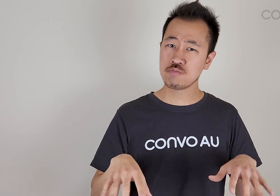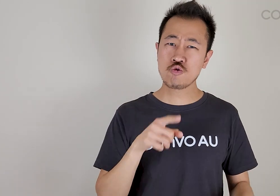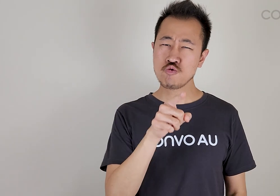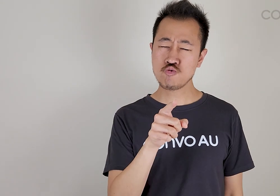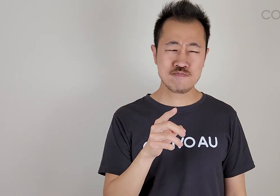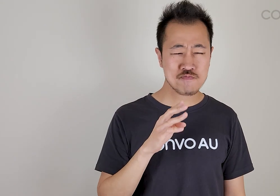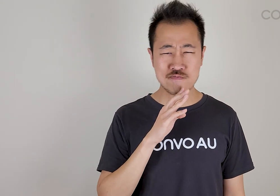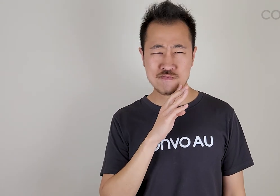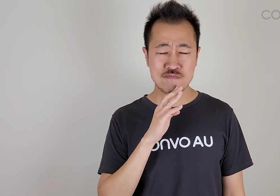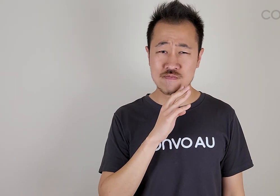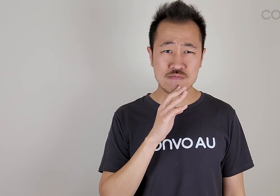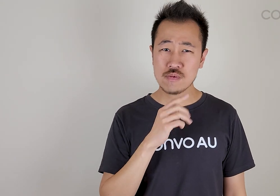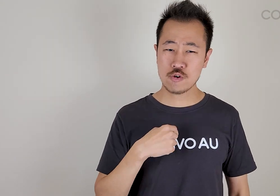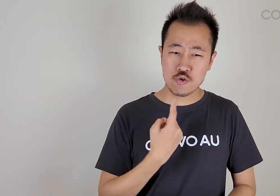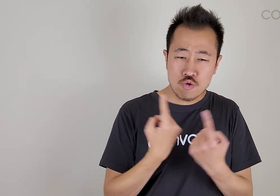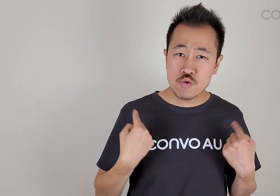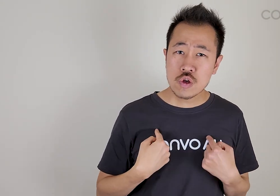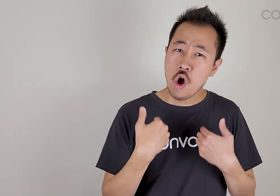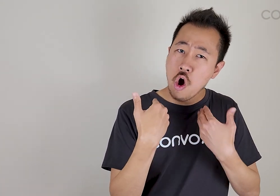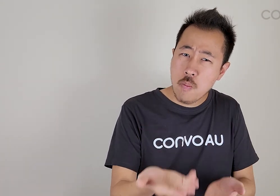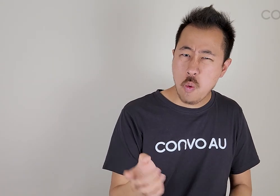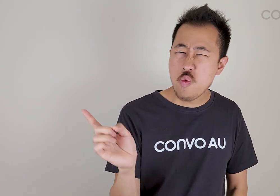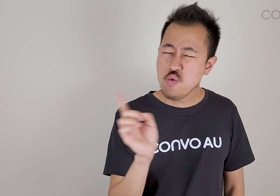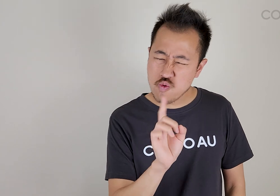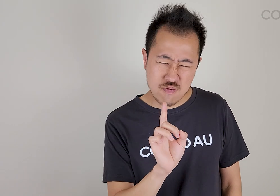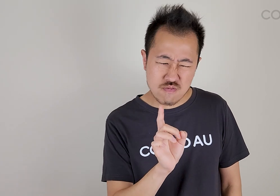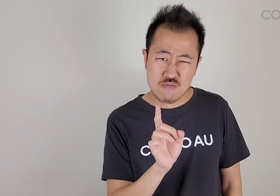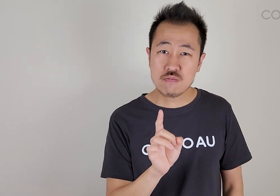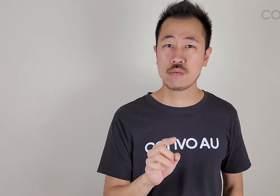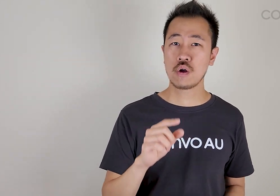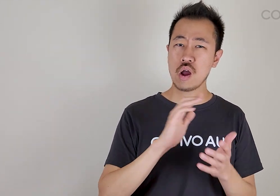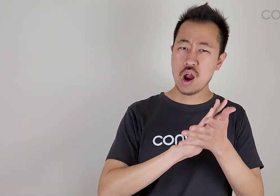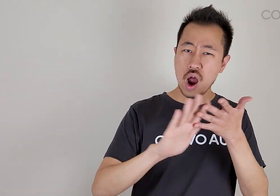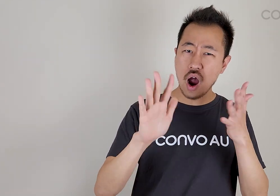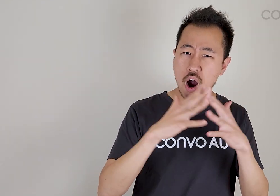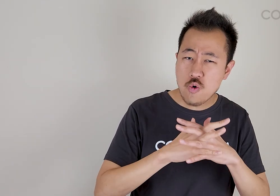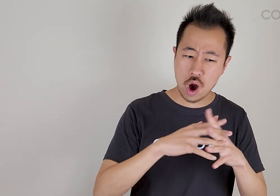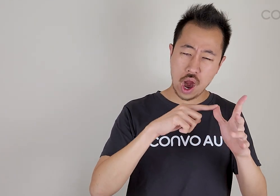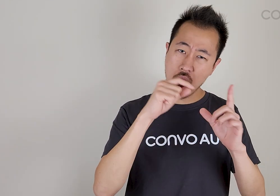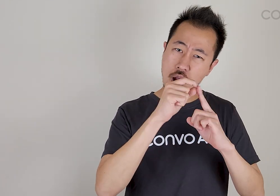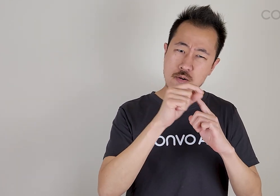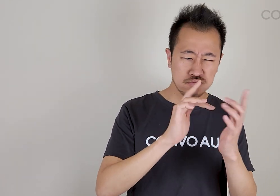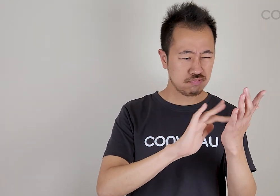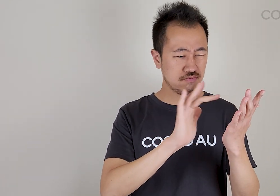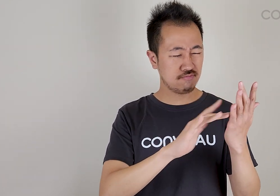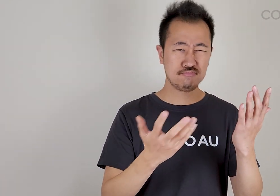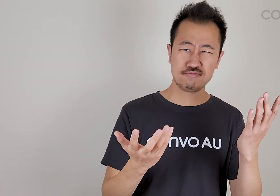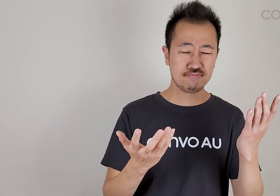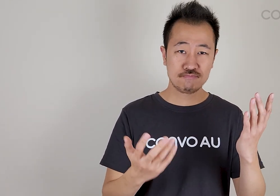Curious what we offer, and how to use our app?